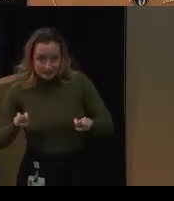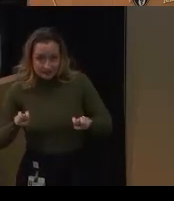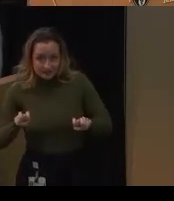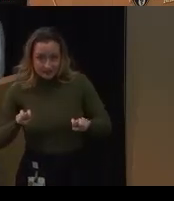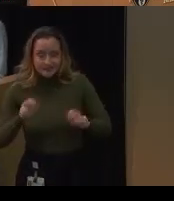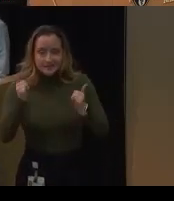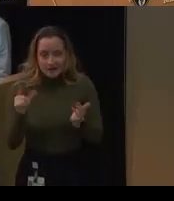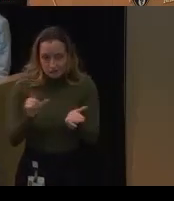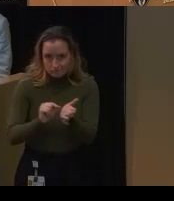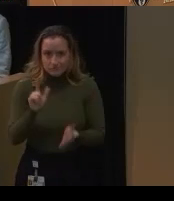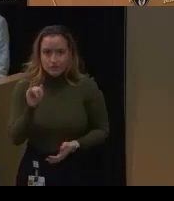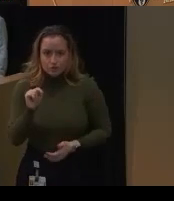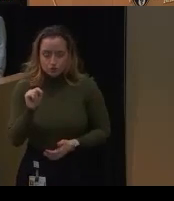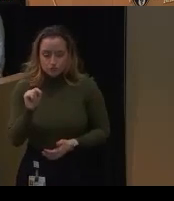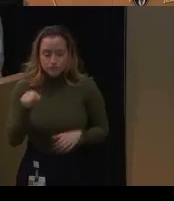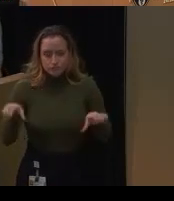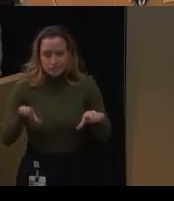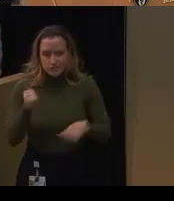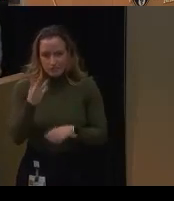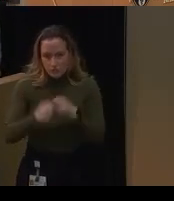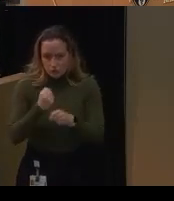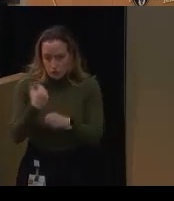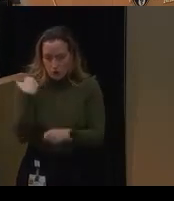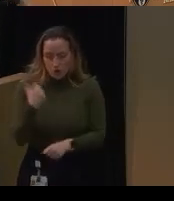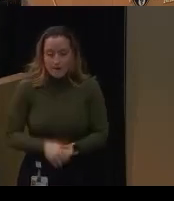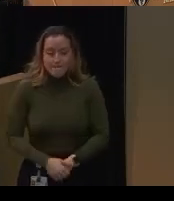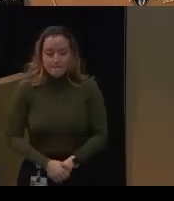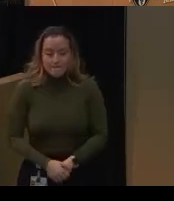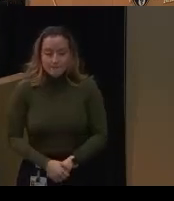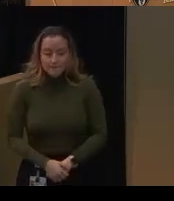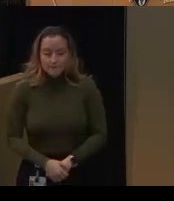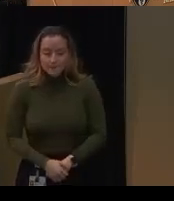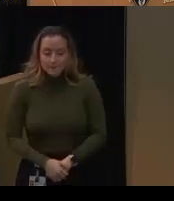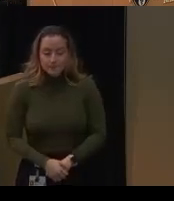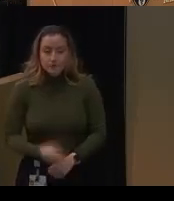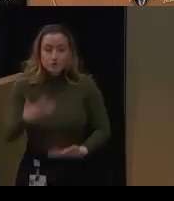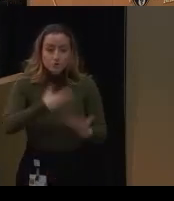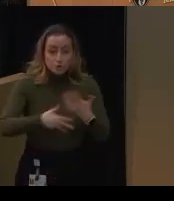of years ago now that being said um it has a positive effect on on social ability but